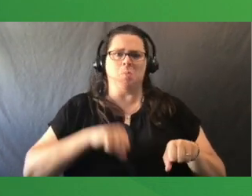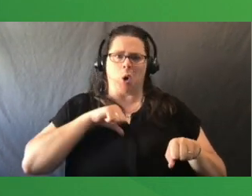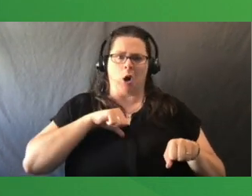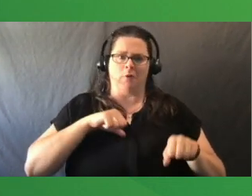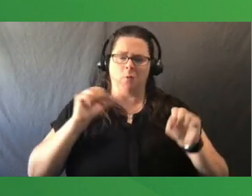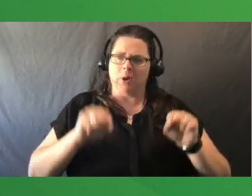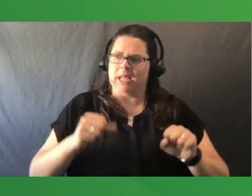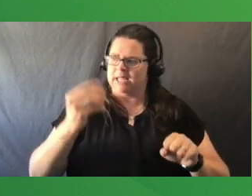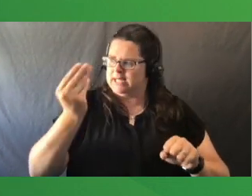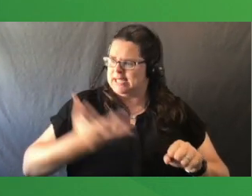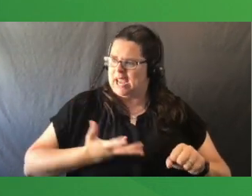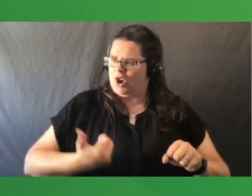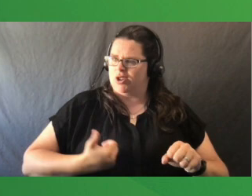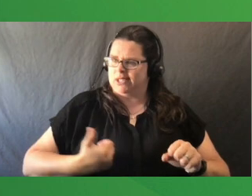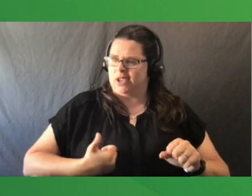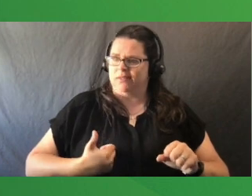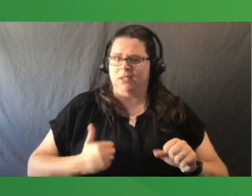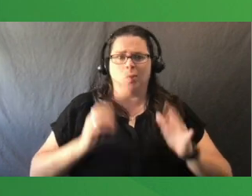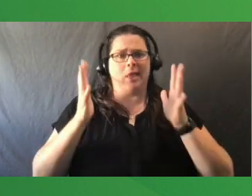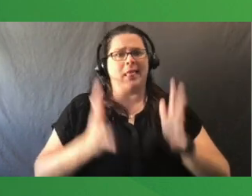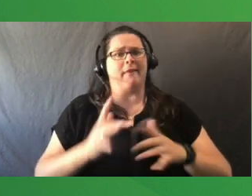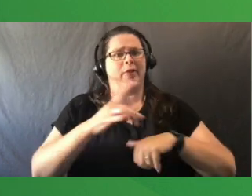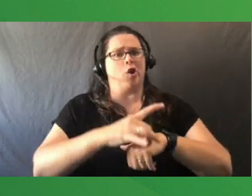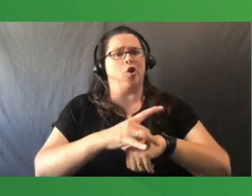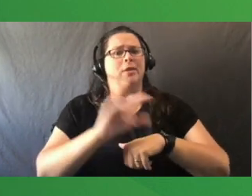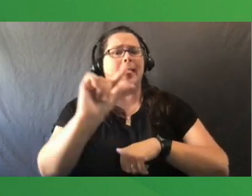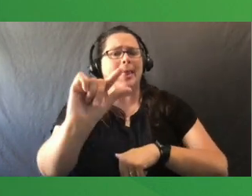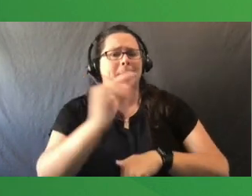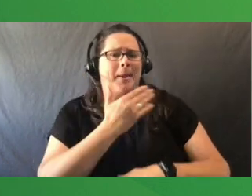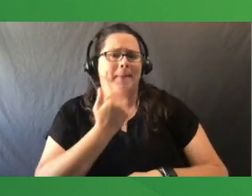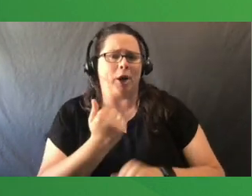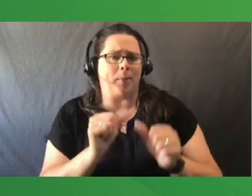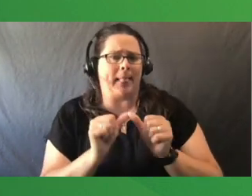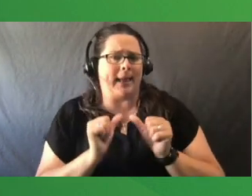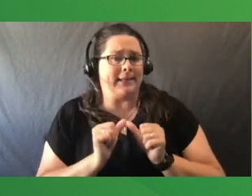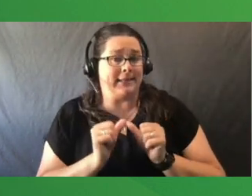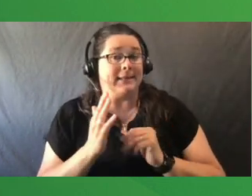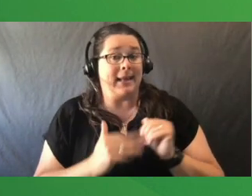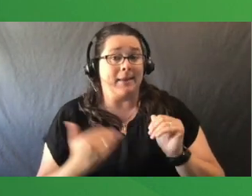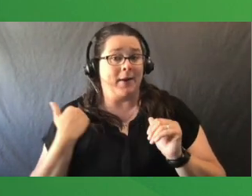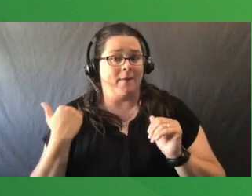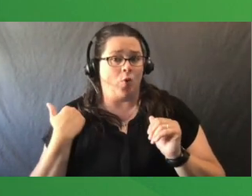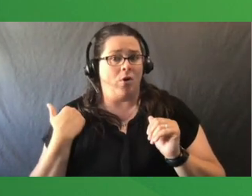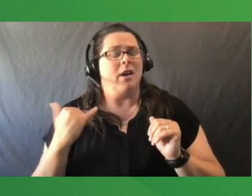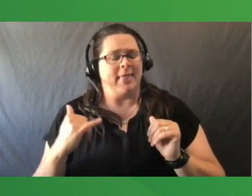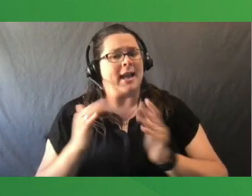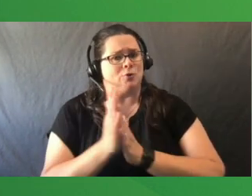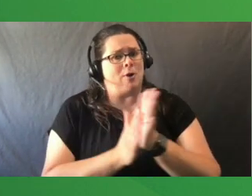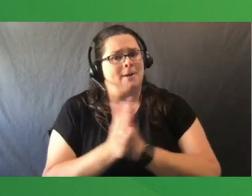that we left the Earth a slightly better place than we showed up. And that's what drives me.